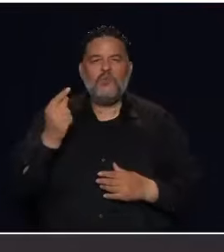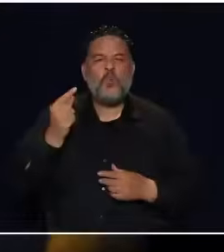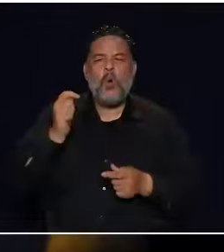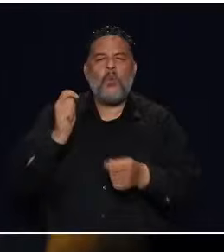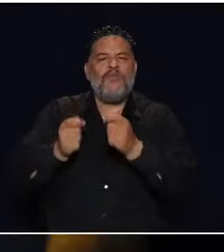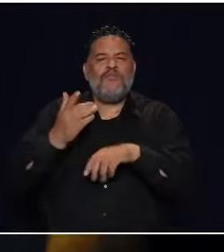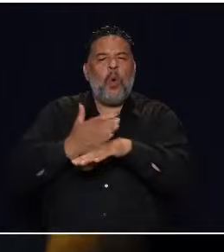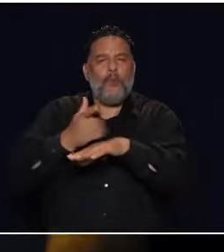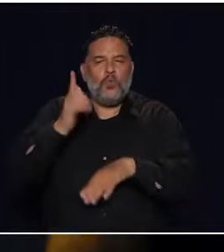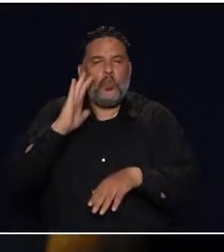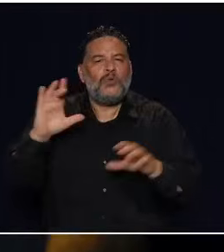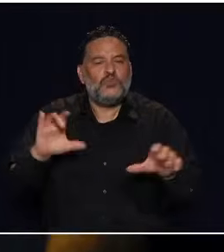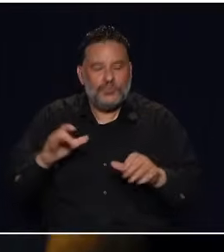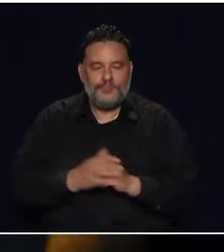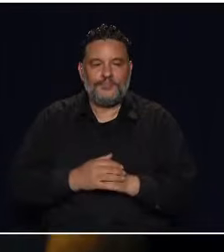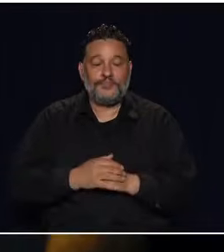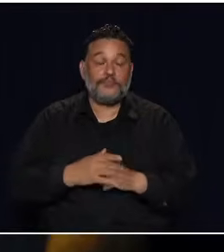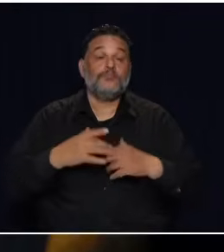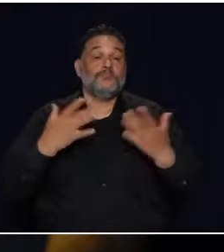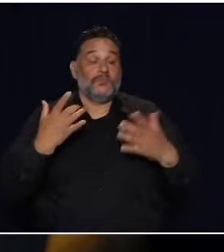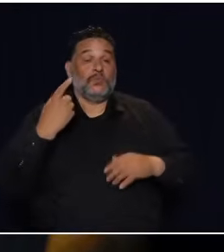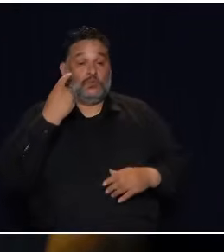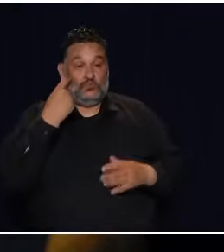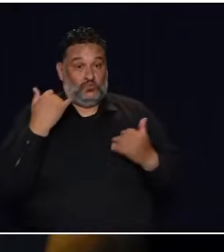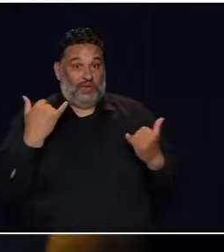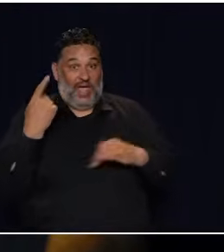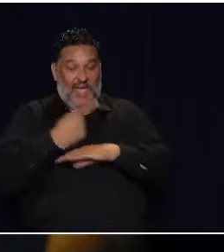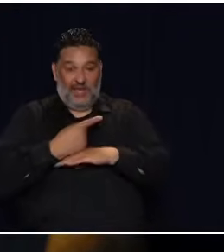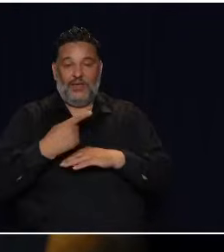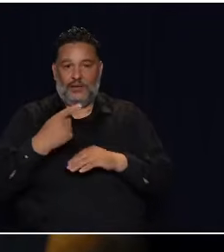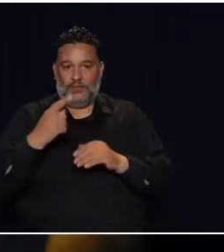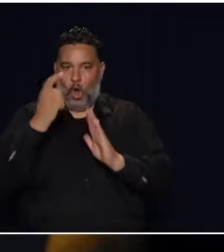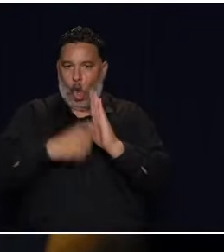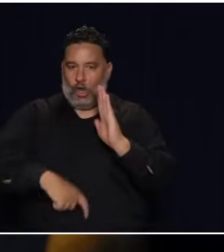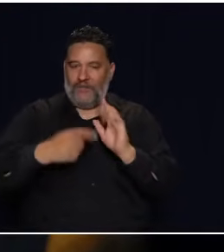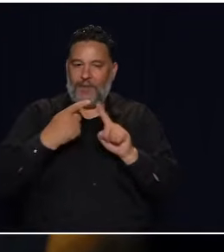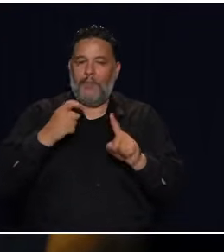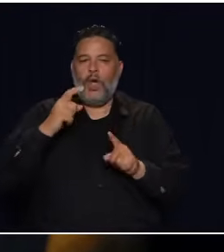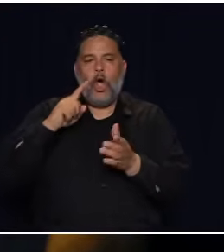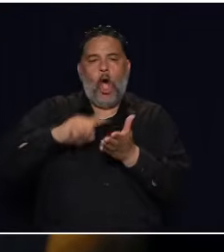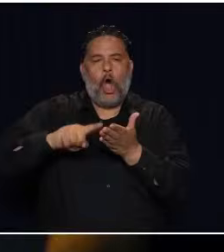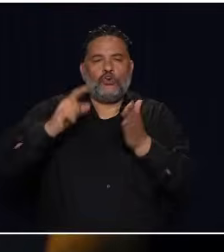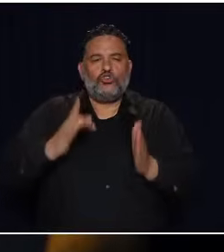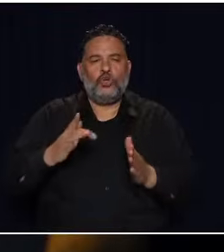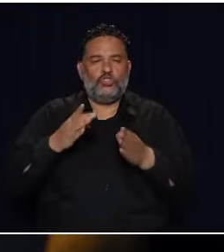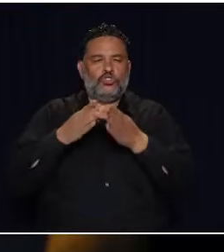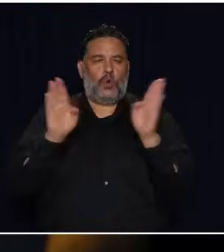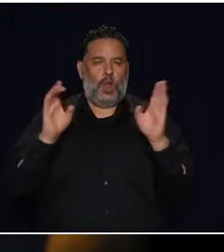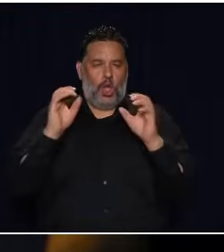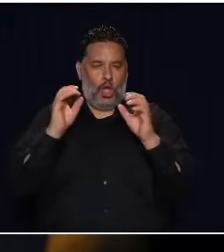WHAT SPECIFIC REFOMS WOULD YOU PLAN TO MAKE? WELL, I THINK JUST TODAY AN